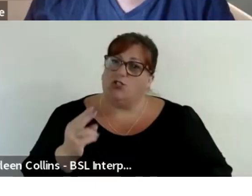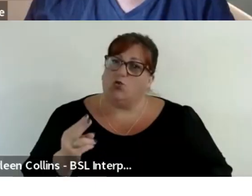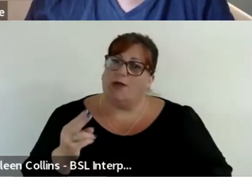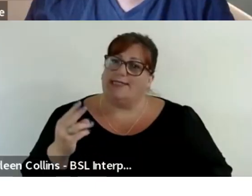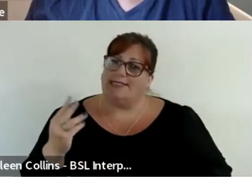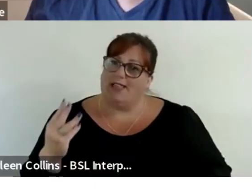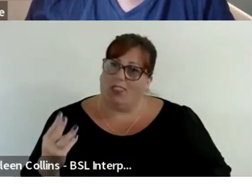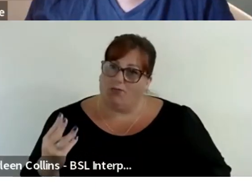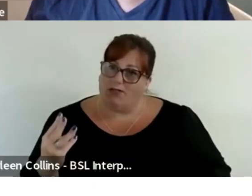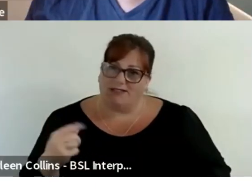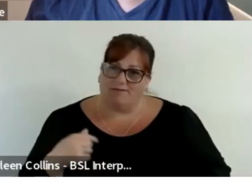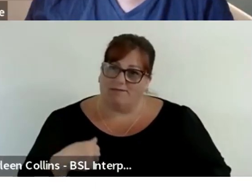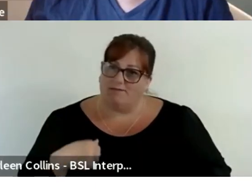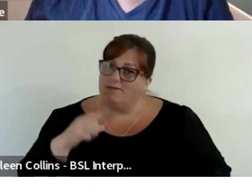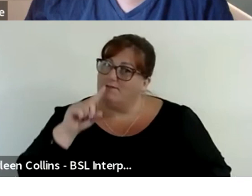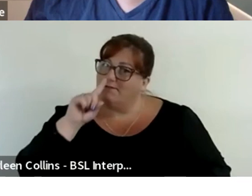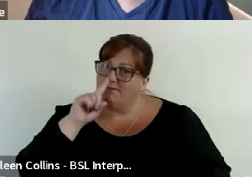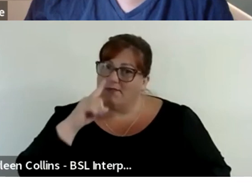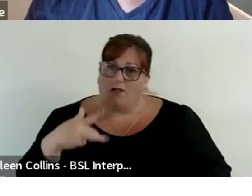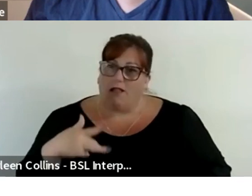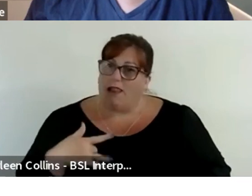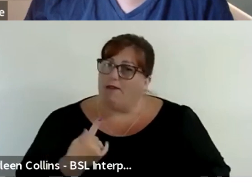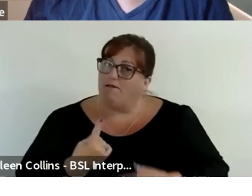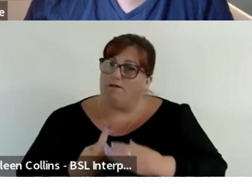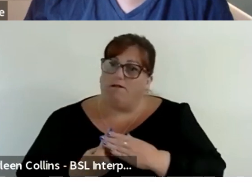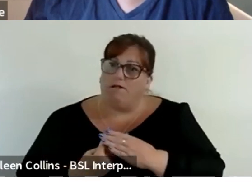I've never felt comfortable asking questions like that.